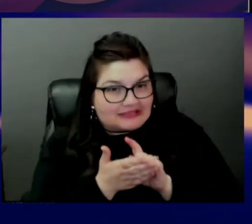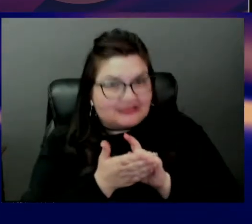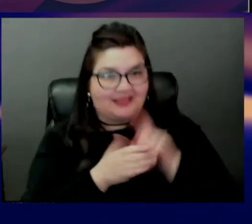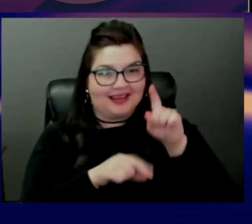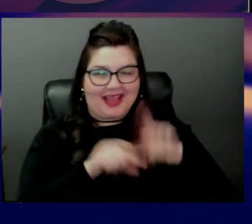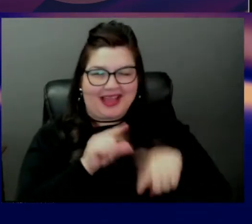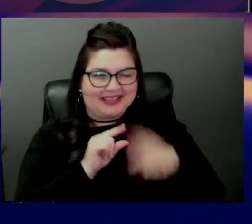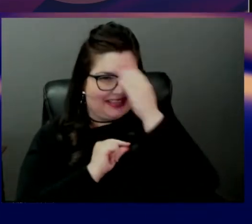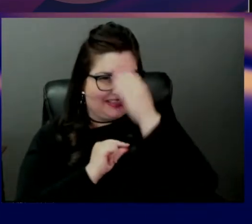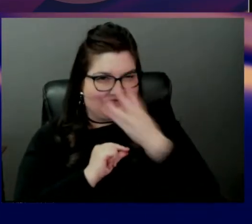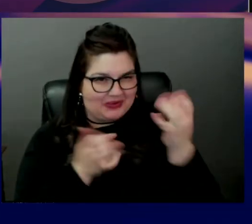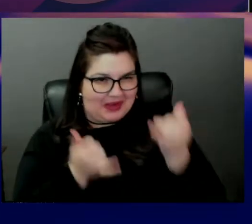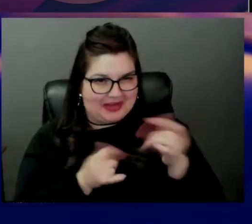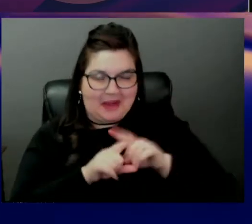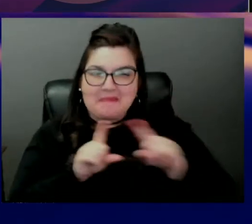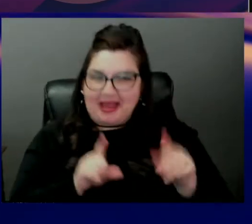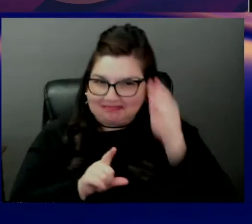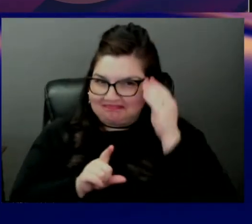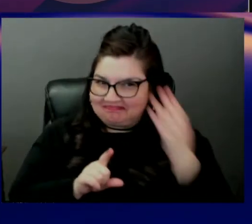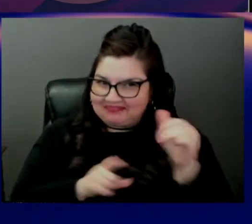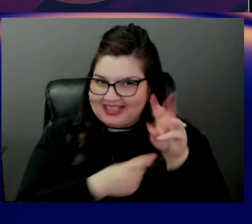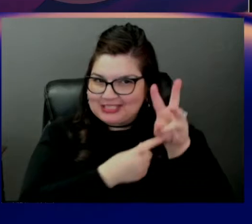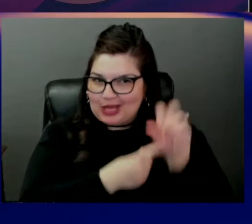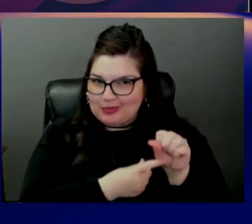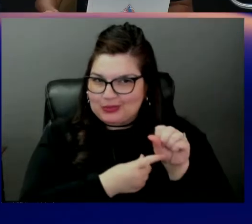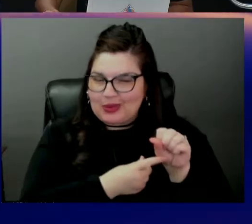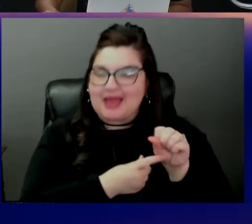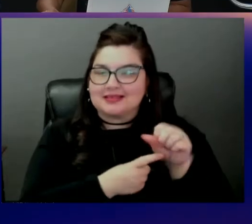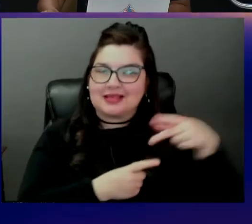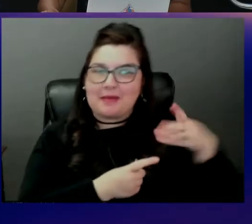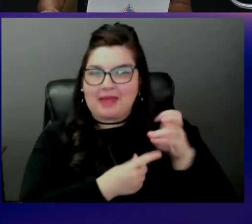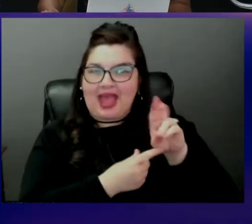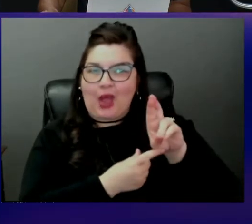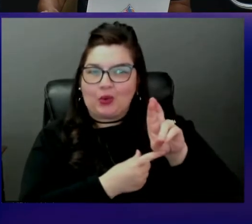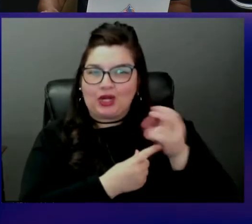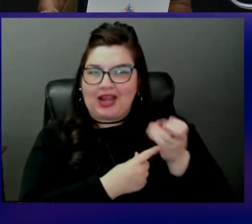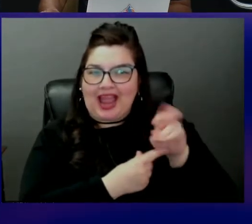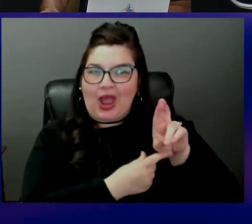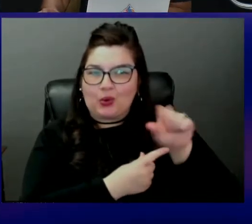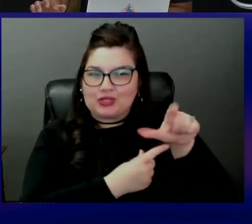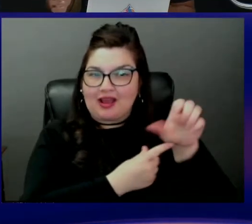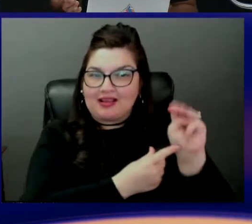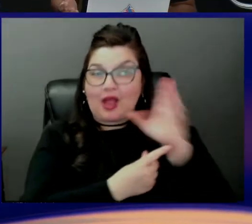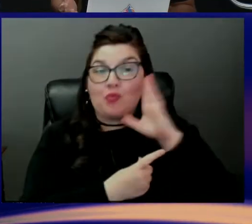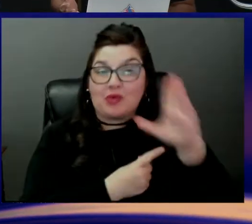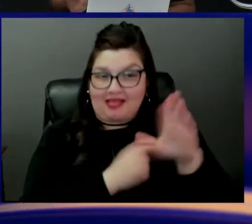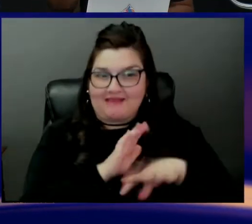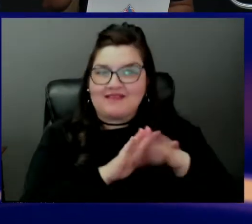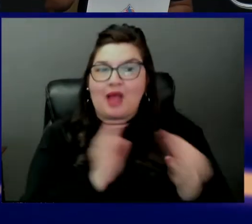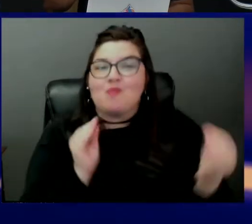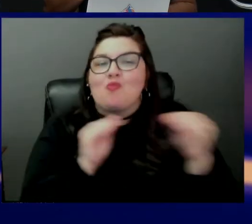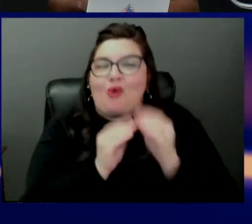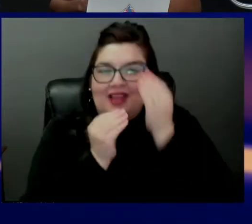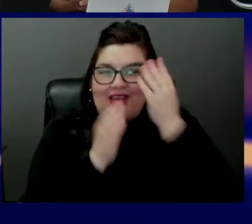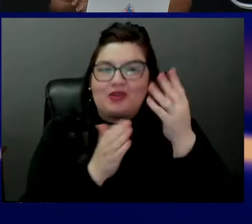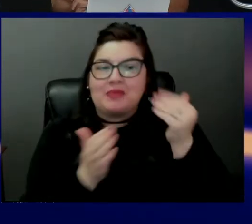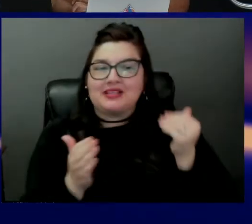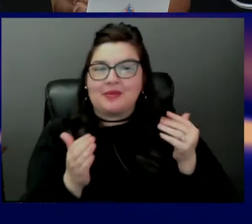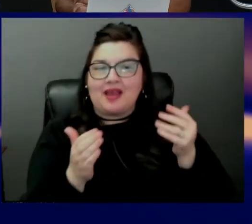awspowerhour.com, if they go there they'll find more information about any upcoming live shows. We'll post it there. So yes. - Wonderful.